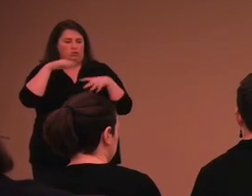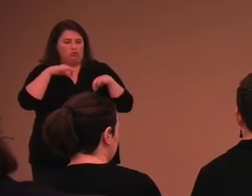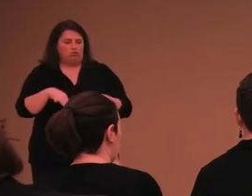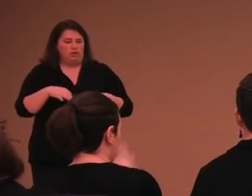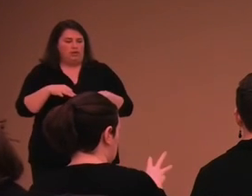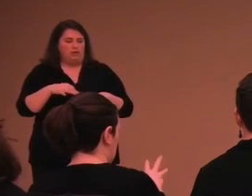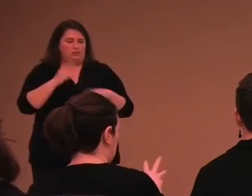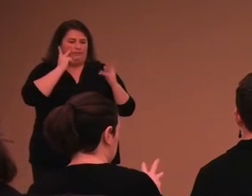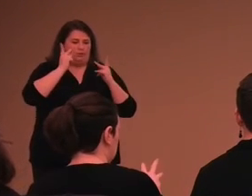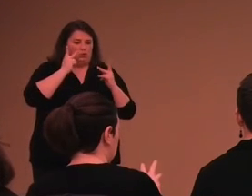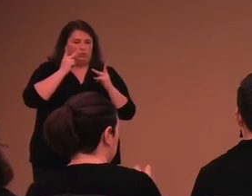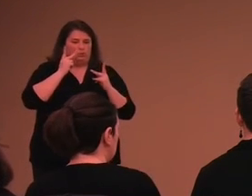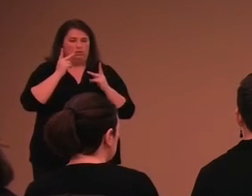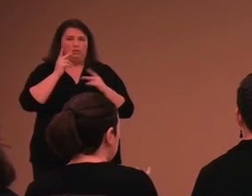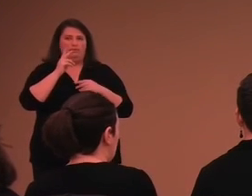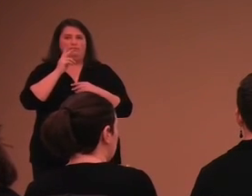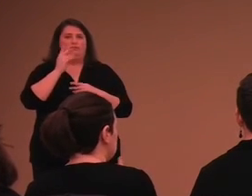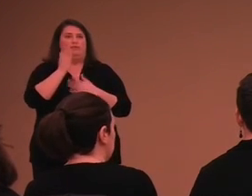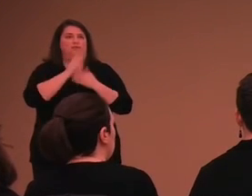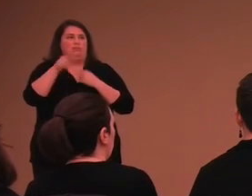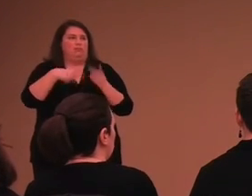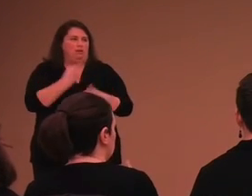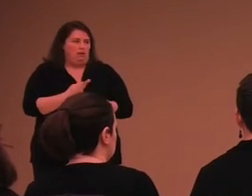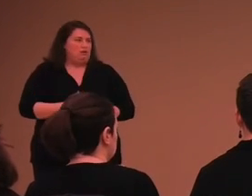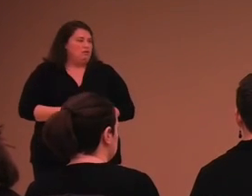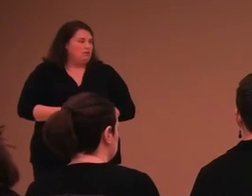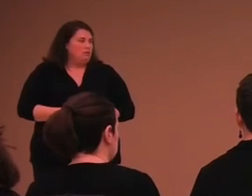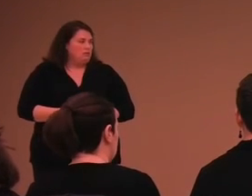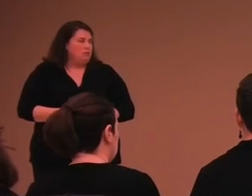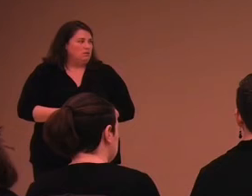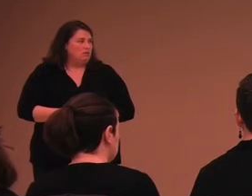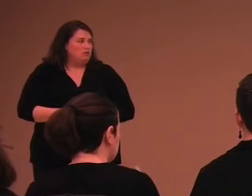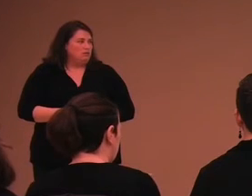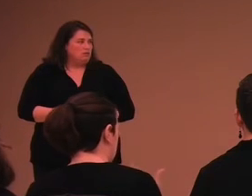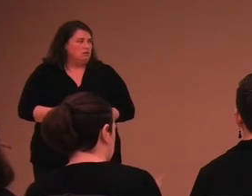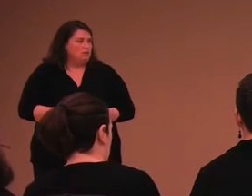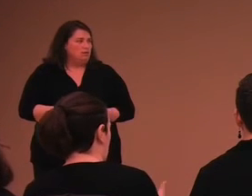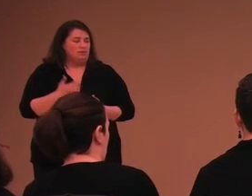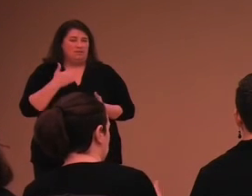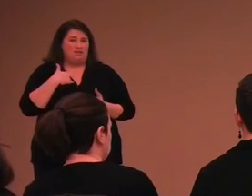Visual of some kind of just logo and have a pattern in place to try to replicate every month